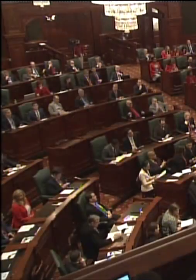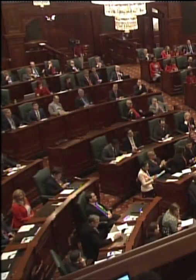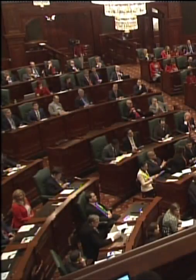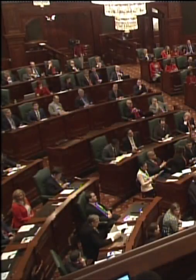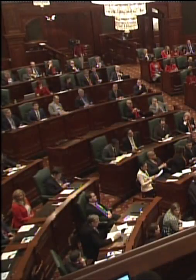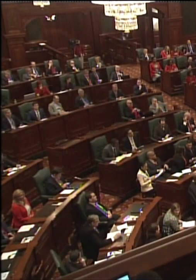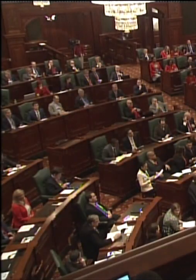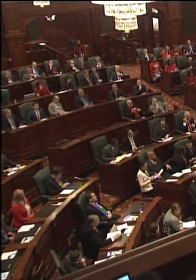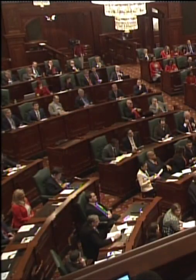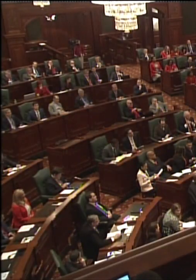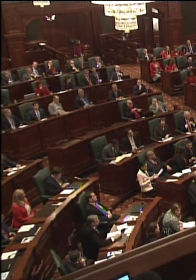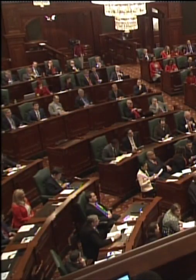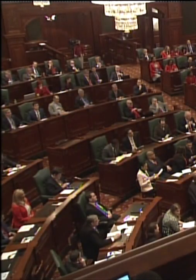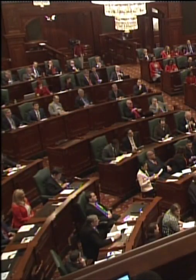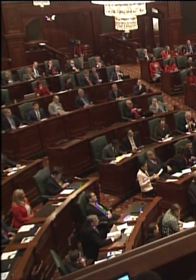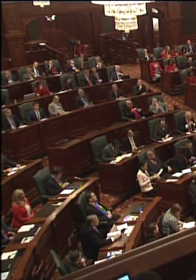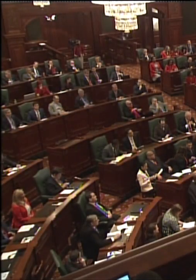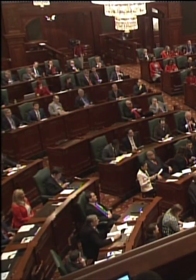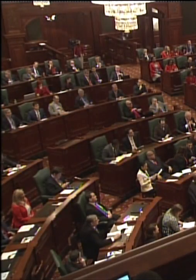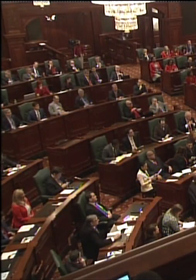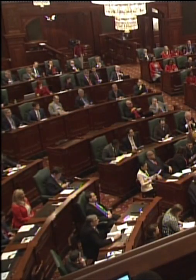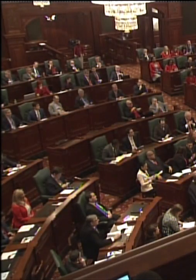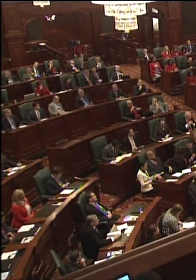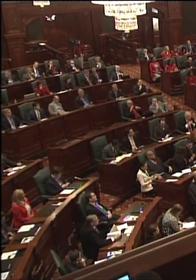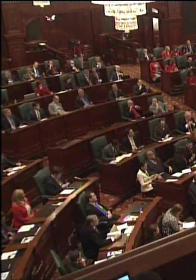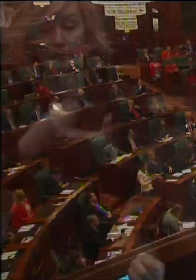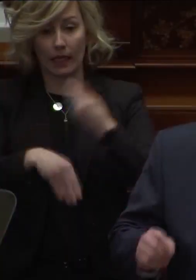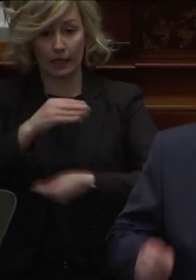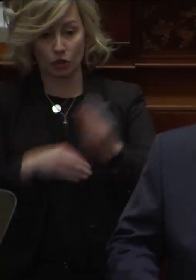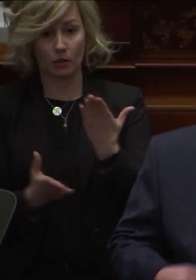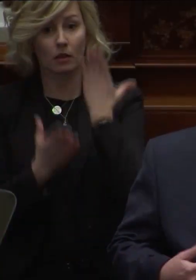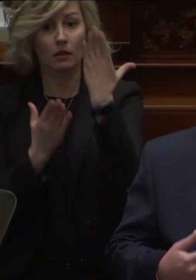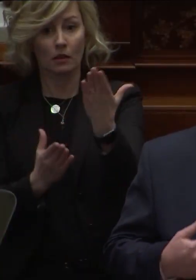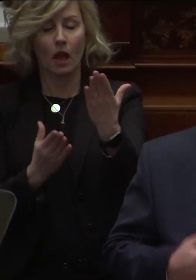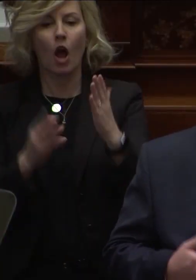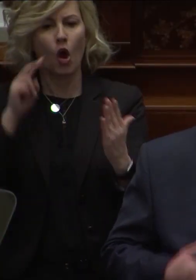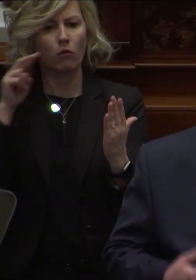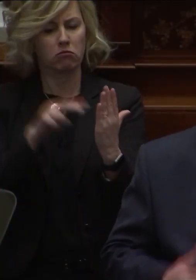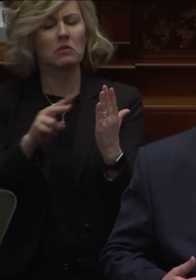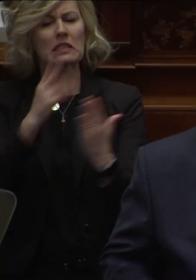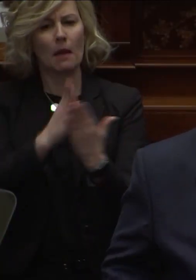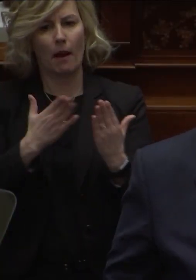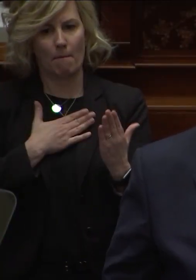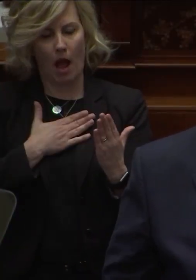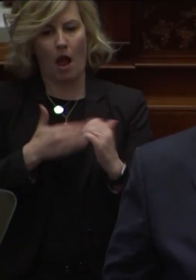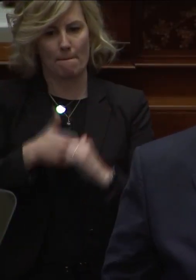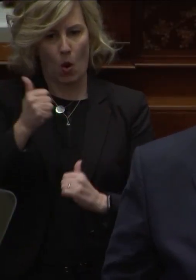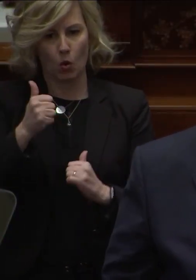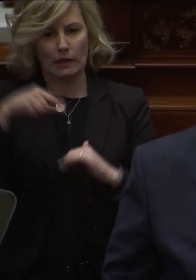EXECUTIVE MANAGEMENT." INSTEAD THIS BUDGET PROPOSAL